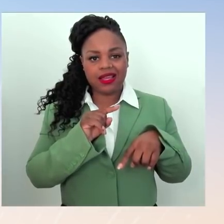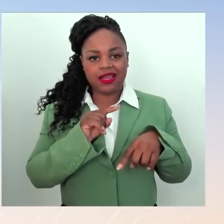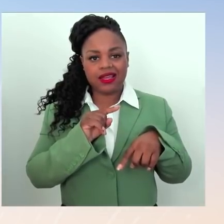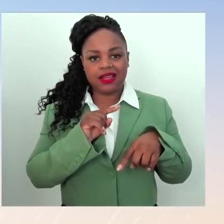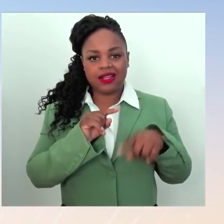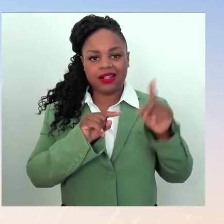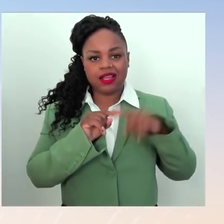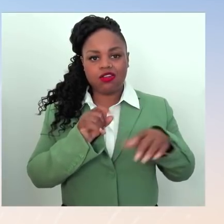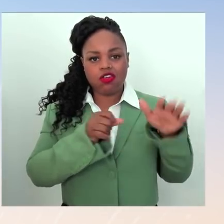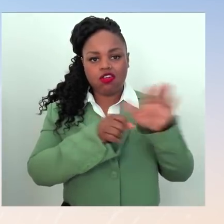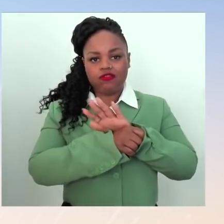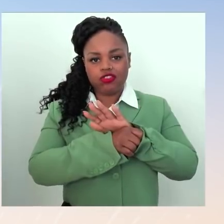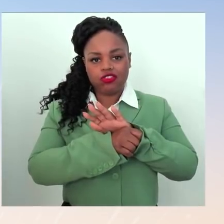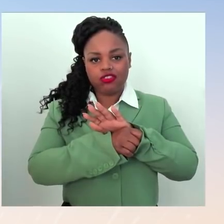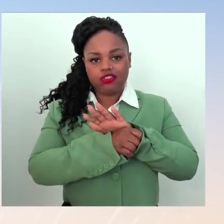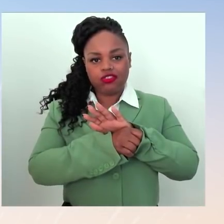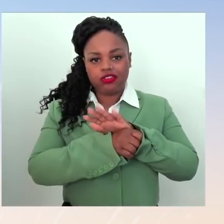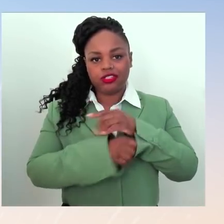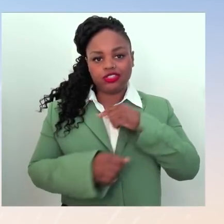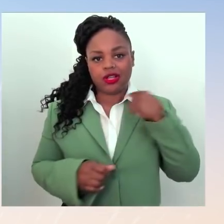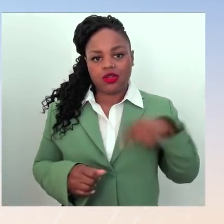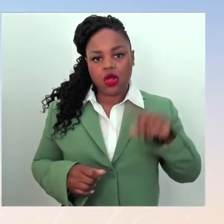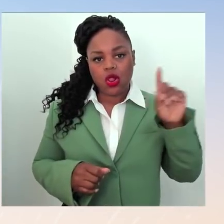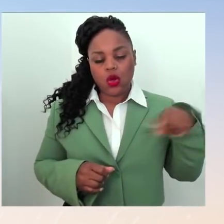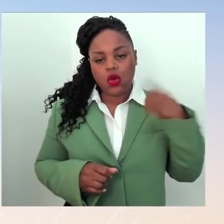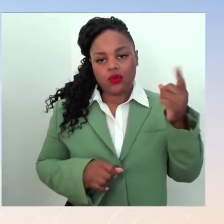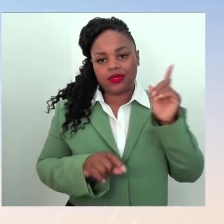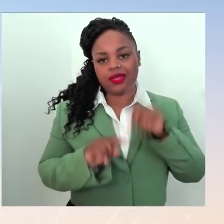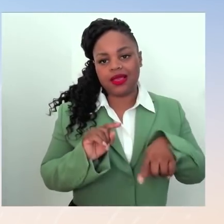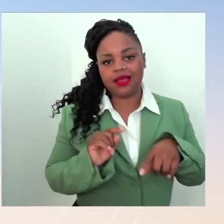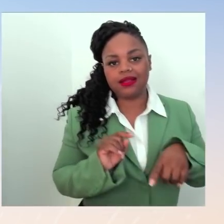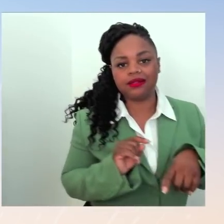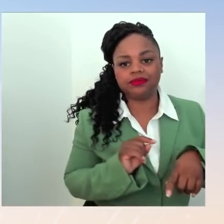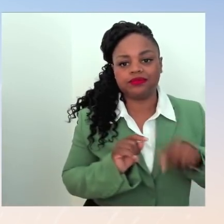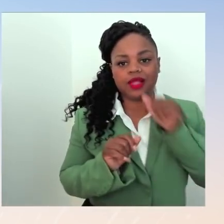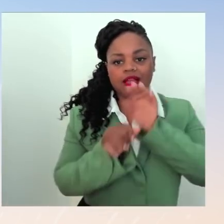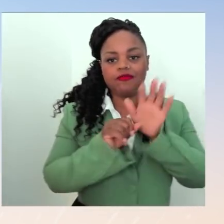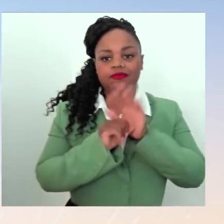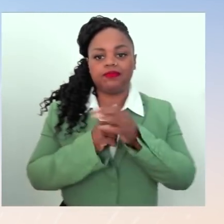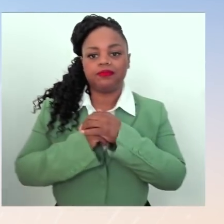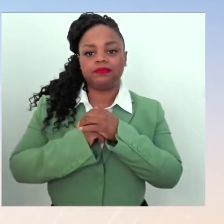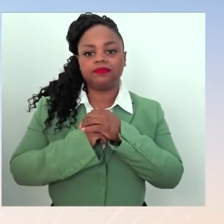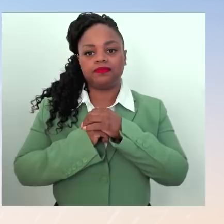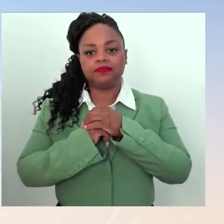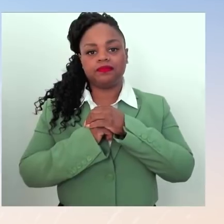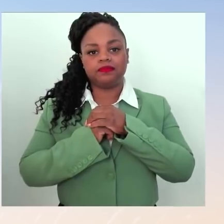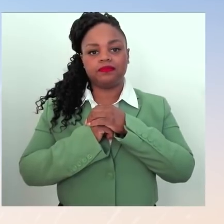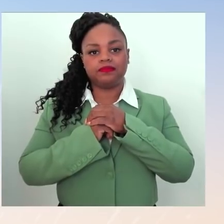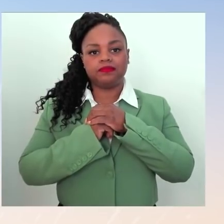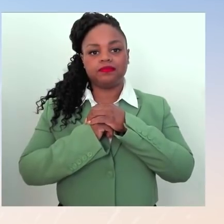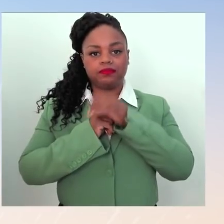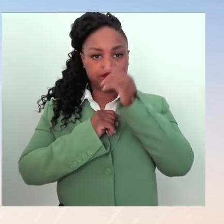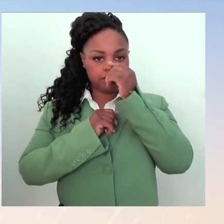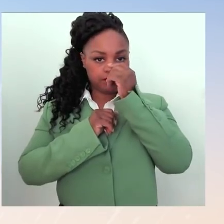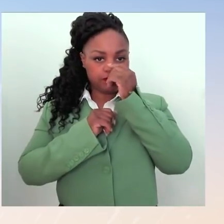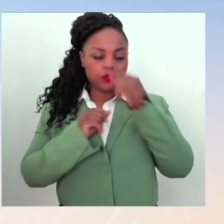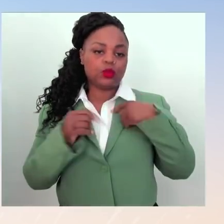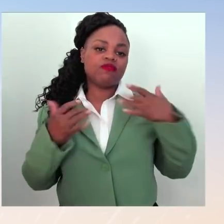They obviously abstained also from the U.N. Security Council vote and have made some comments about the sovereignty